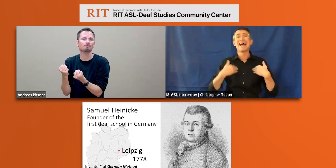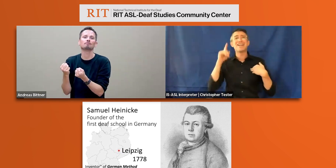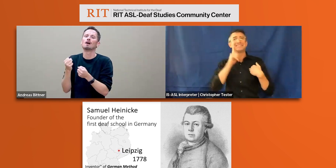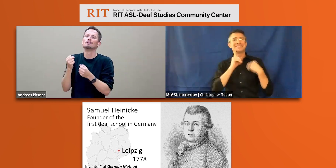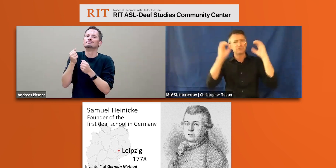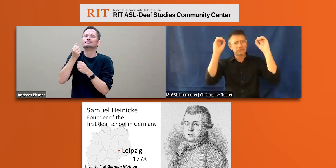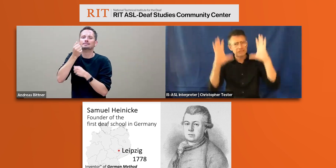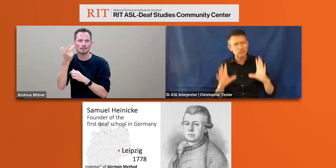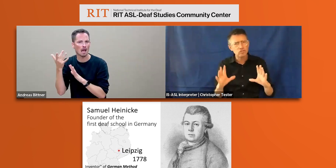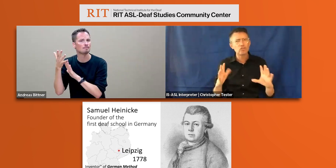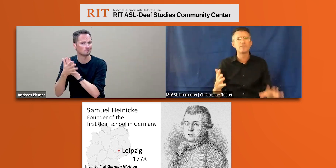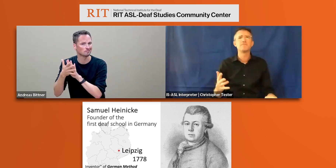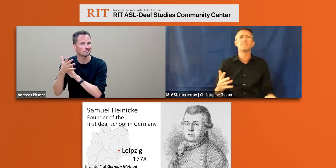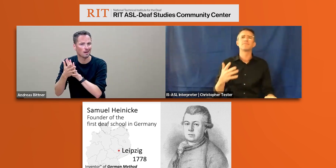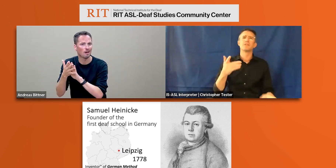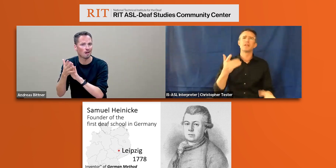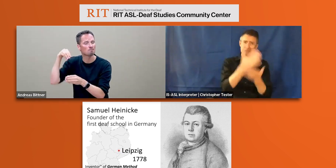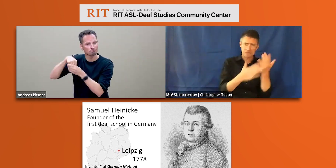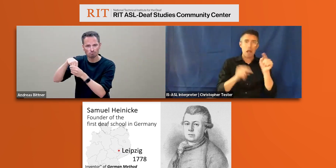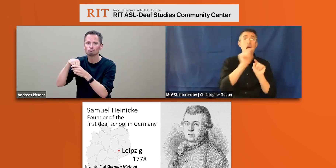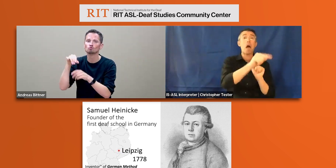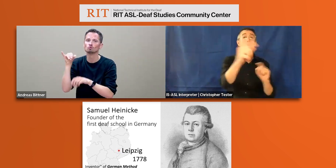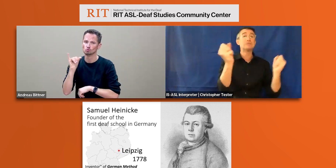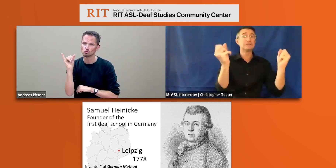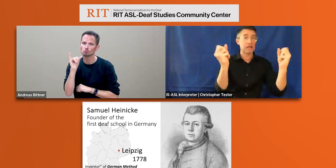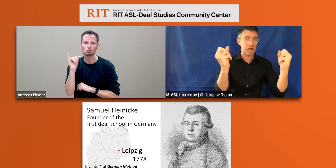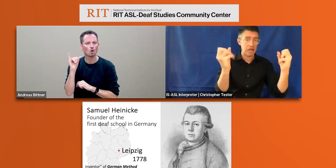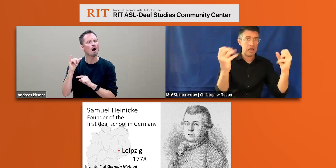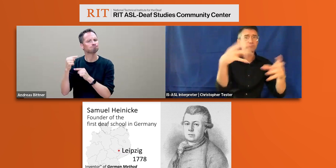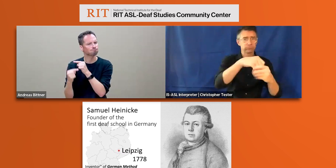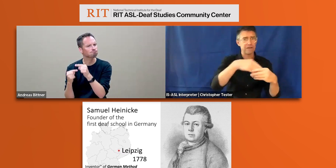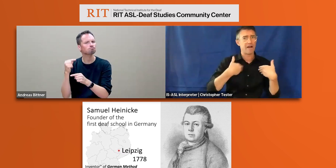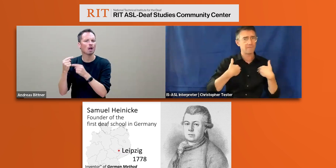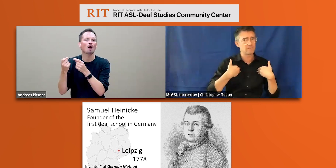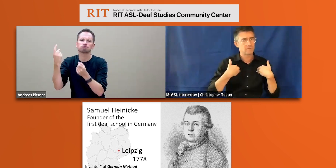Different deaf schools came to be. There were some deaf teachers.